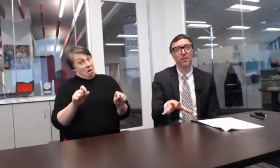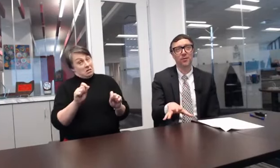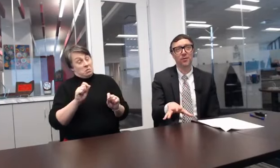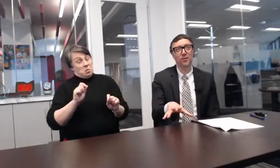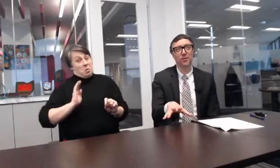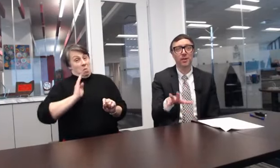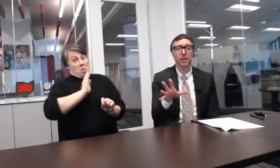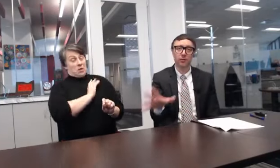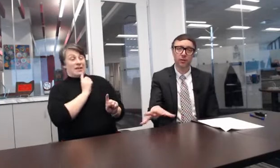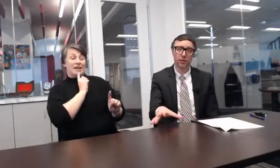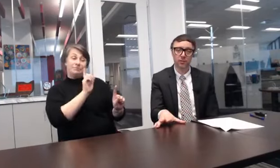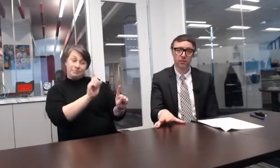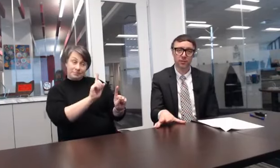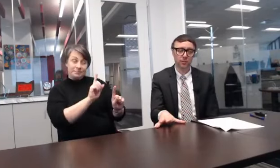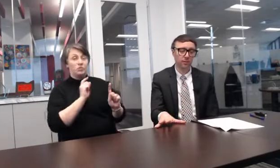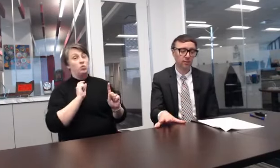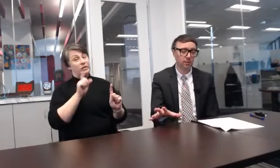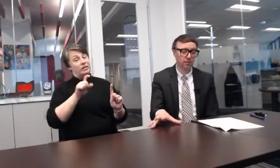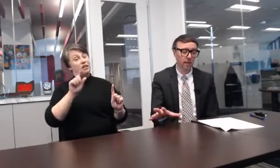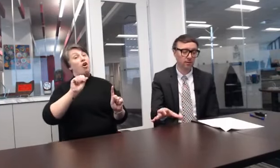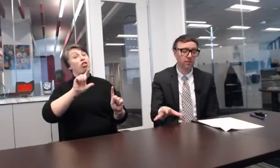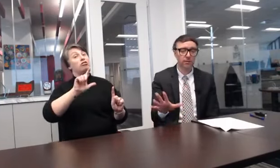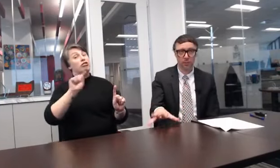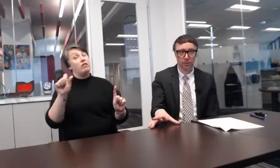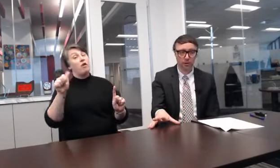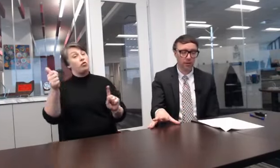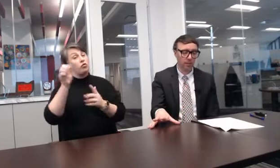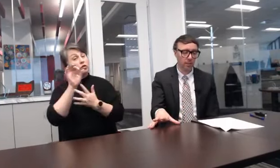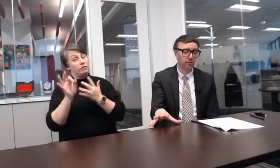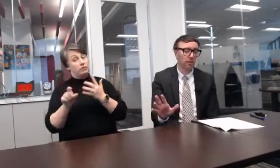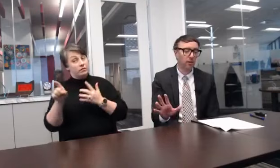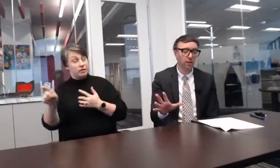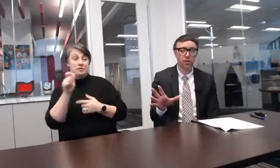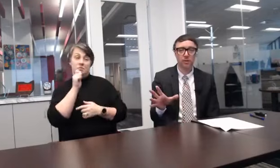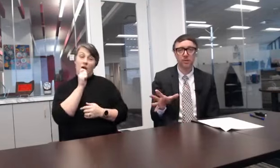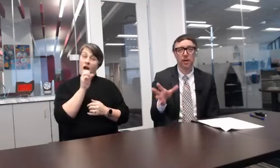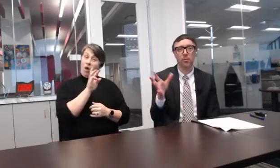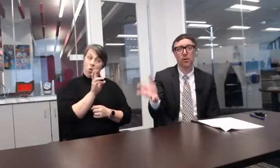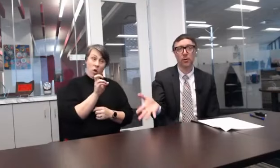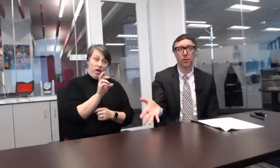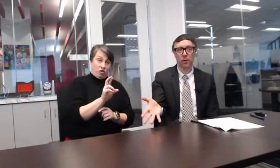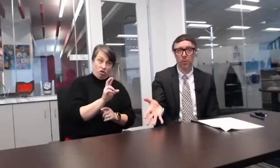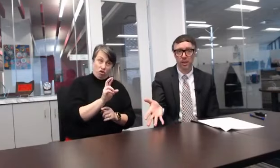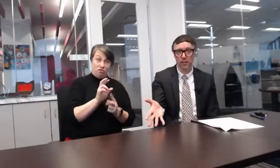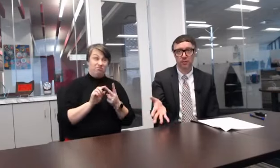you need Alternative Services instead. Same with Current Needs. They could say we're gonna put you on a waiting list